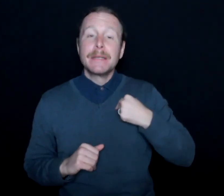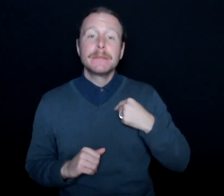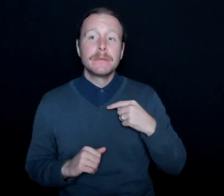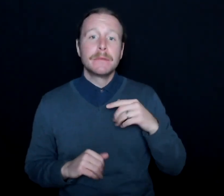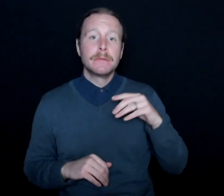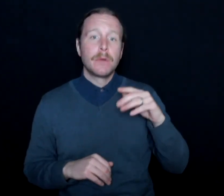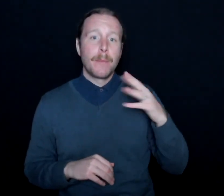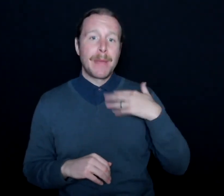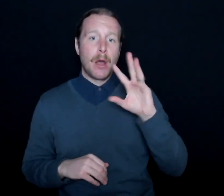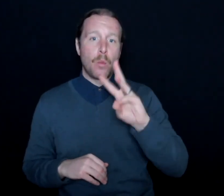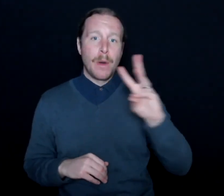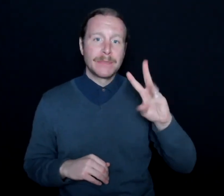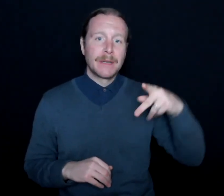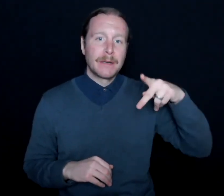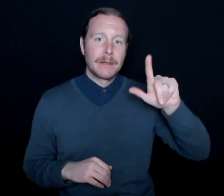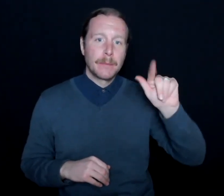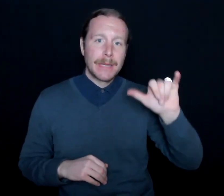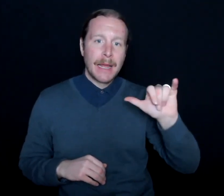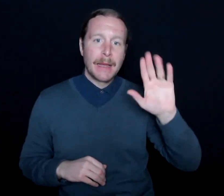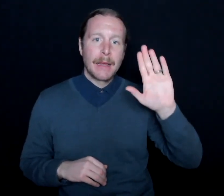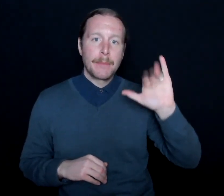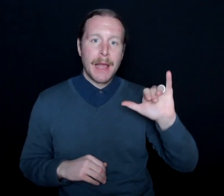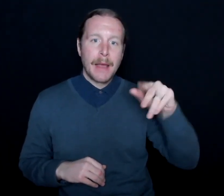on my website at playbyplayinterpreting.com.